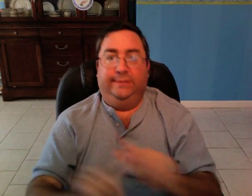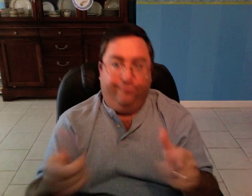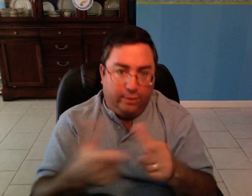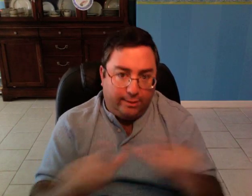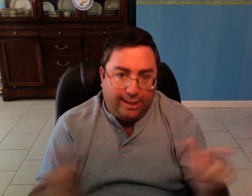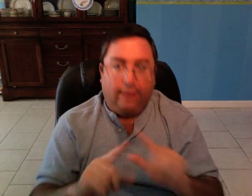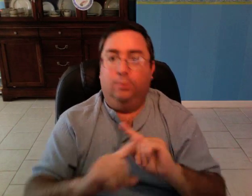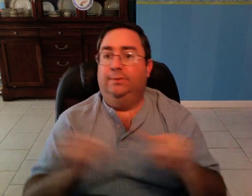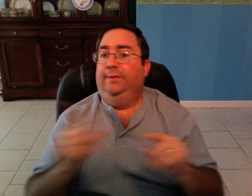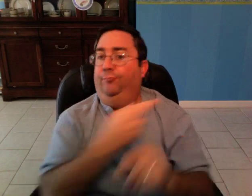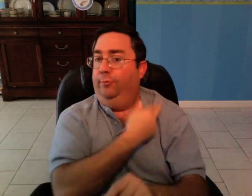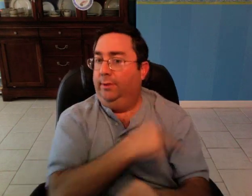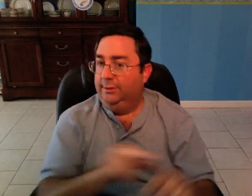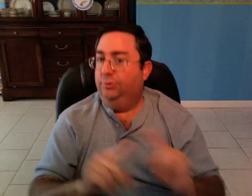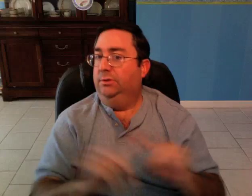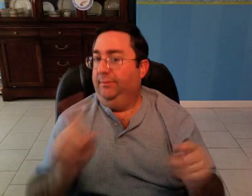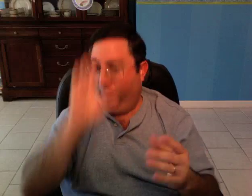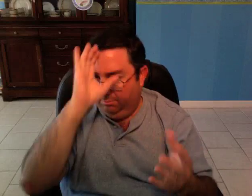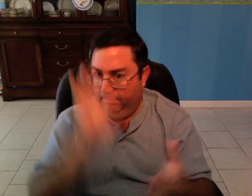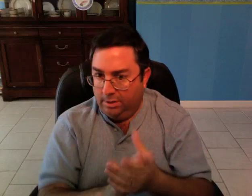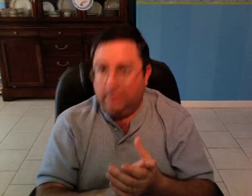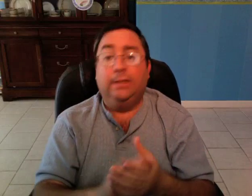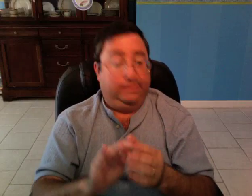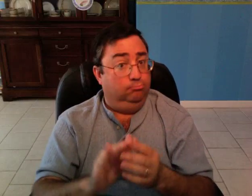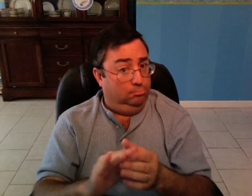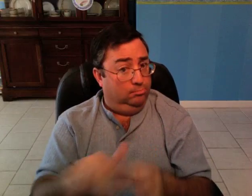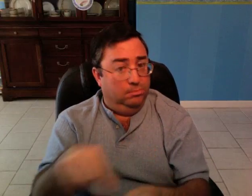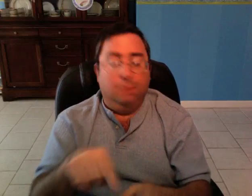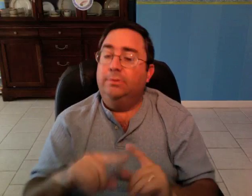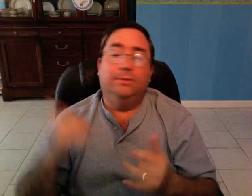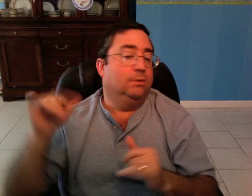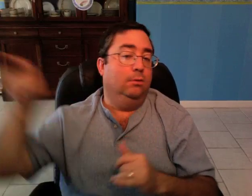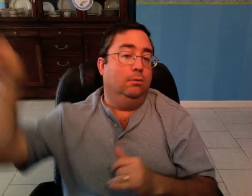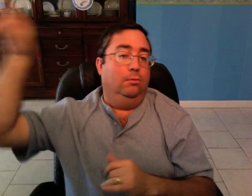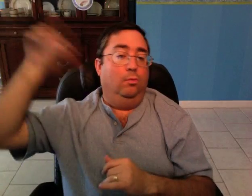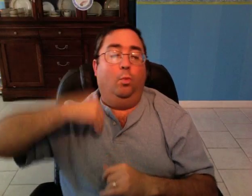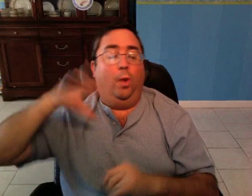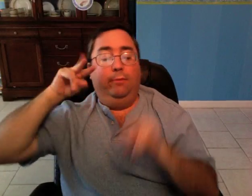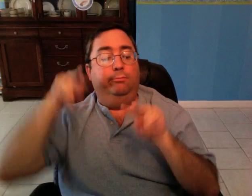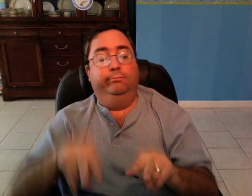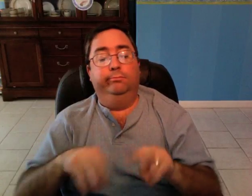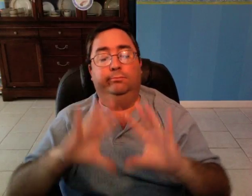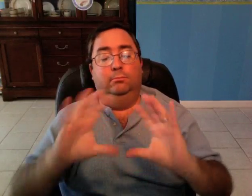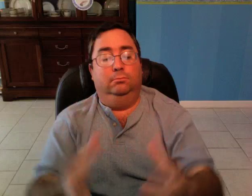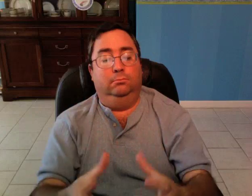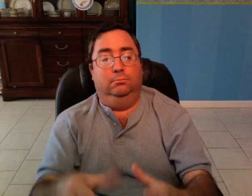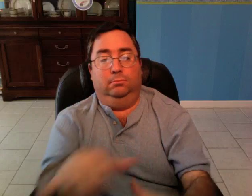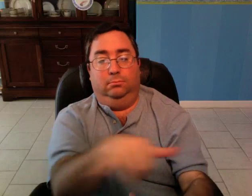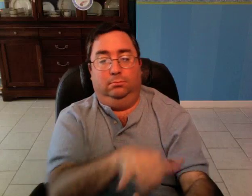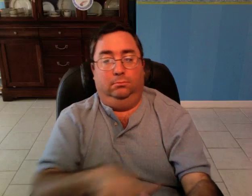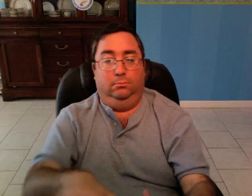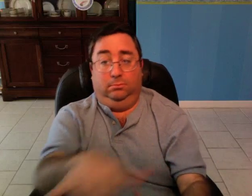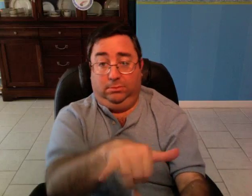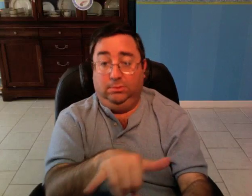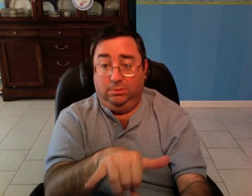with different languages and beliefs, they were all still perceived to be the same.